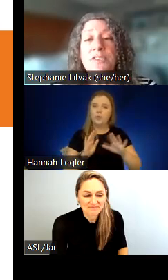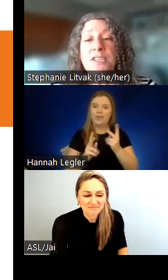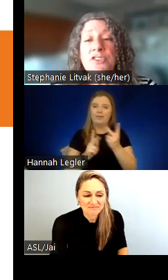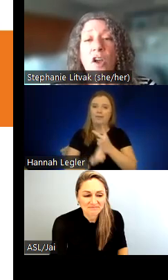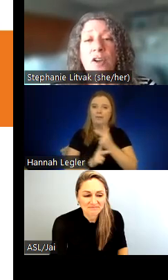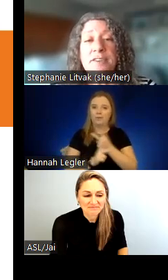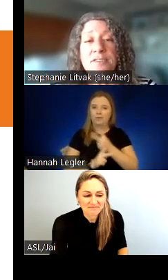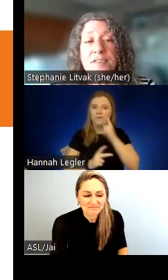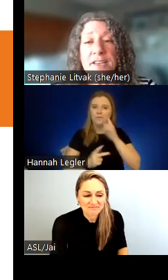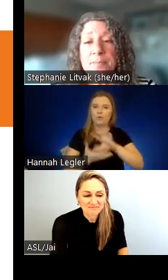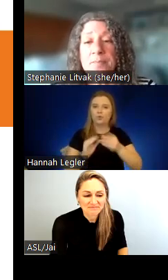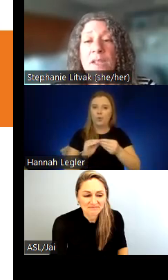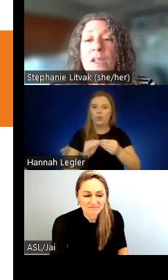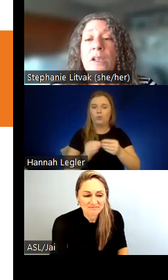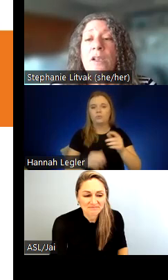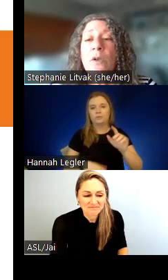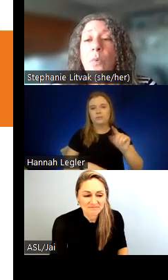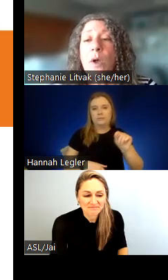teaching artist fee.